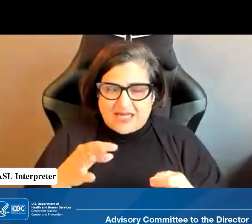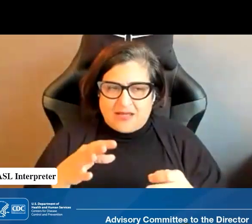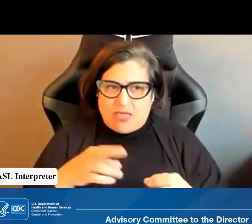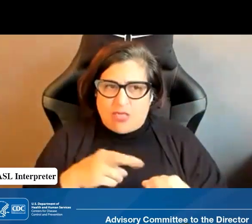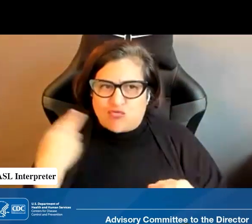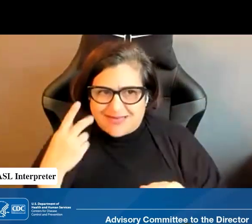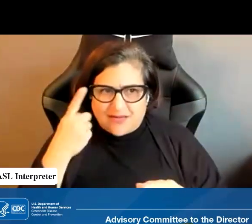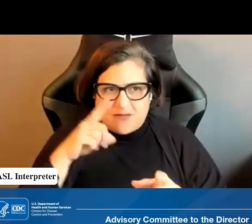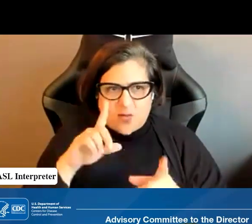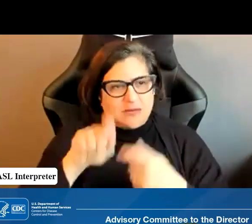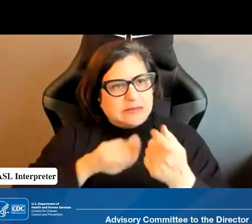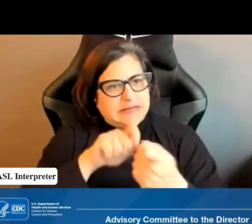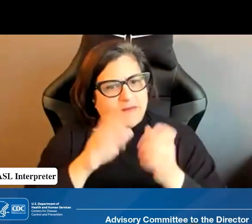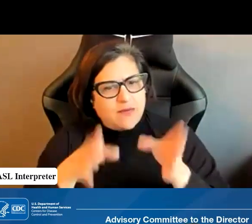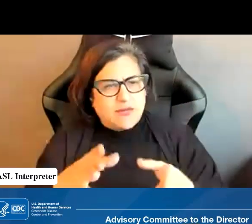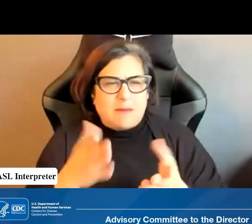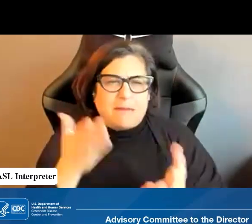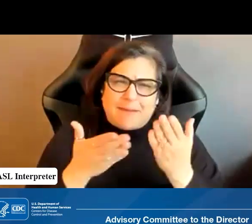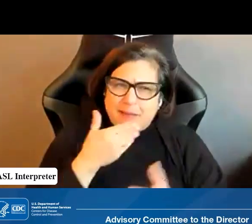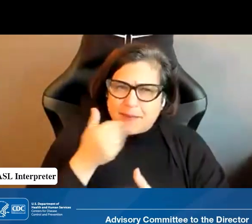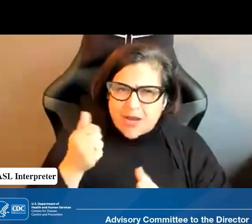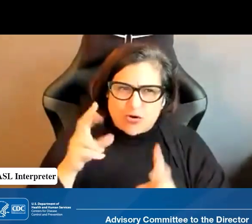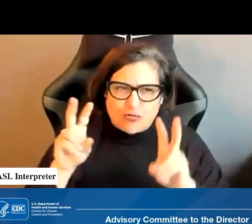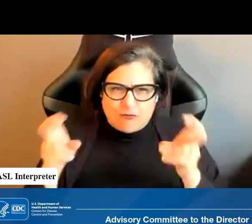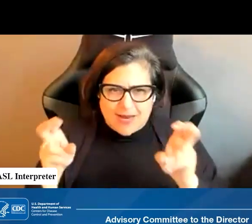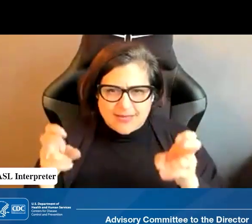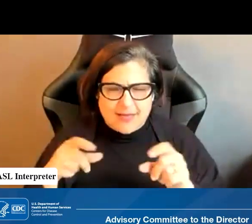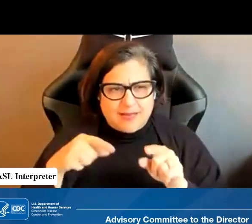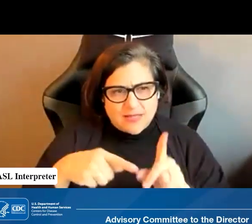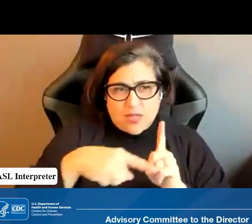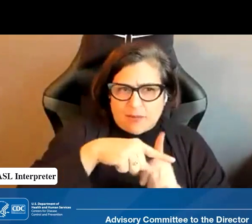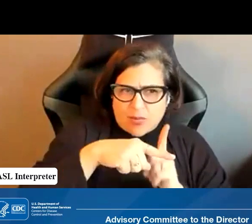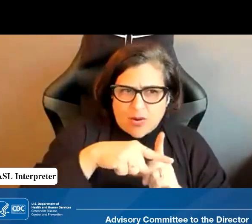And is it better to phrase it as, these are the pros, these are the cons,